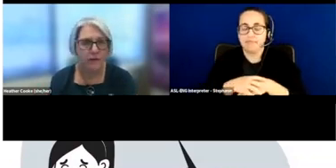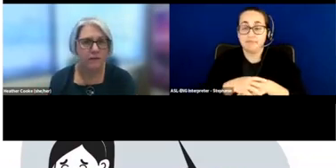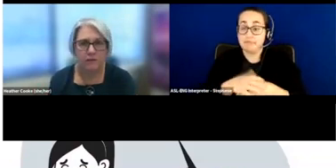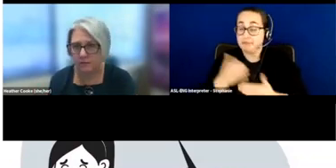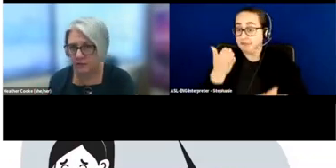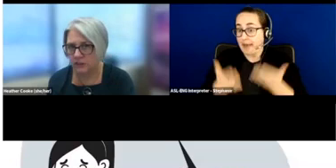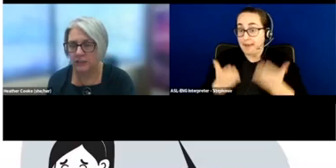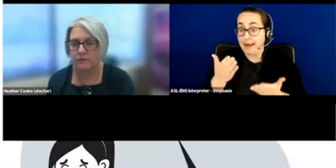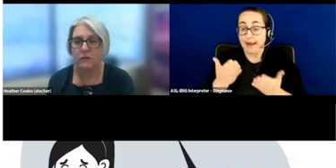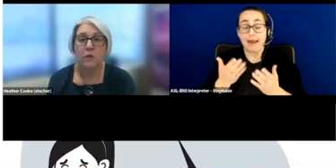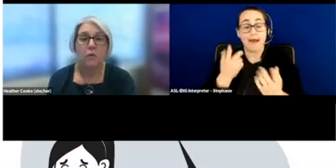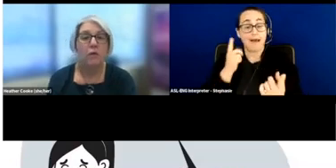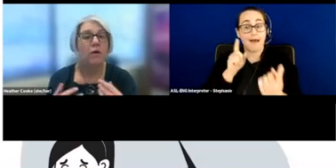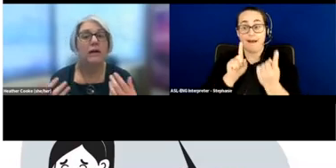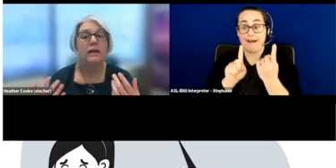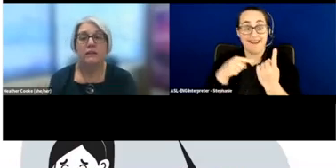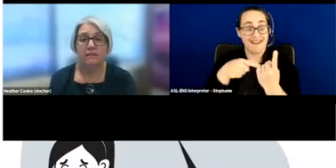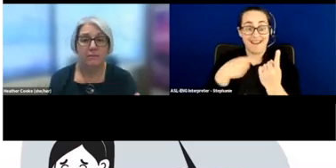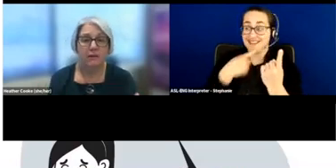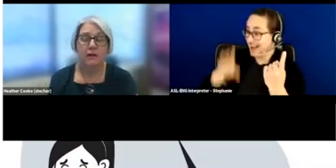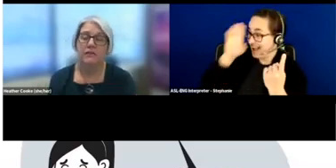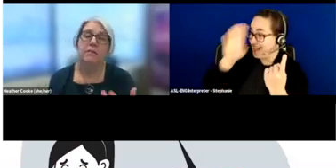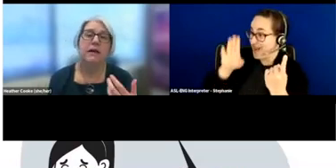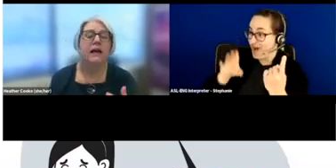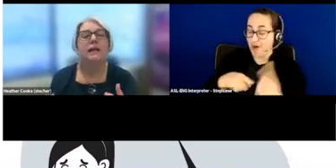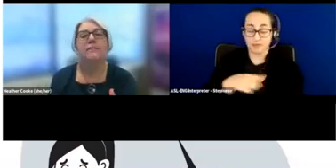start of a shift or even sabotage. And by that I mean not